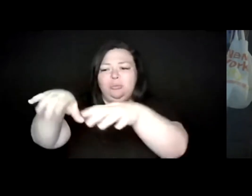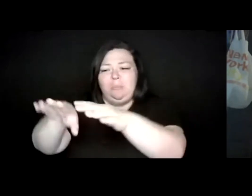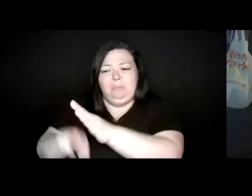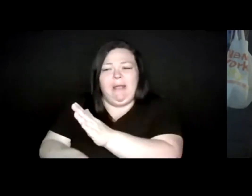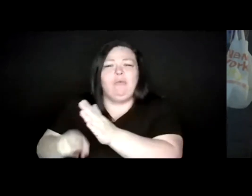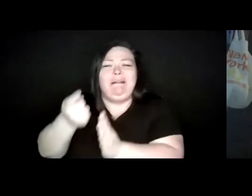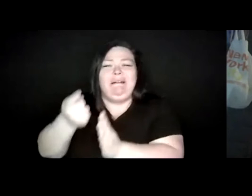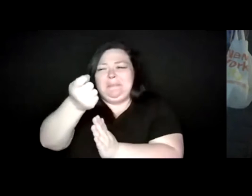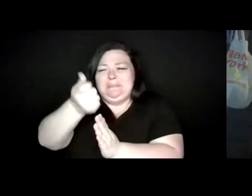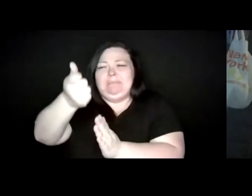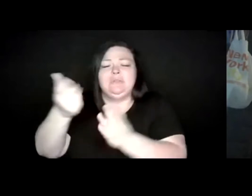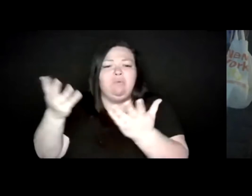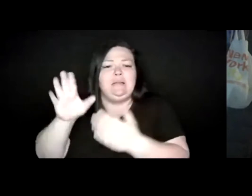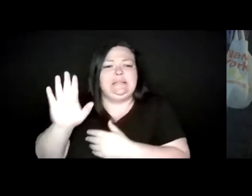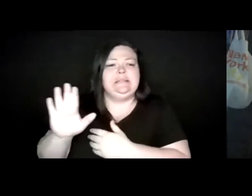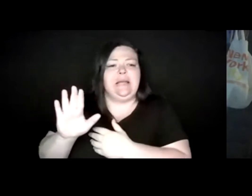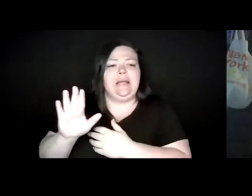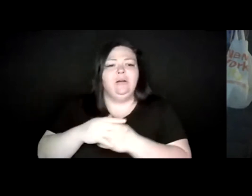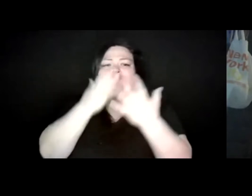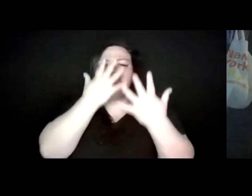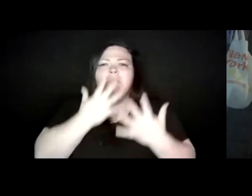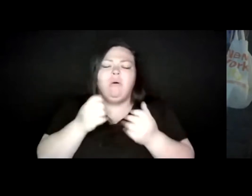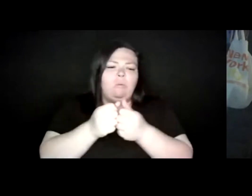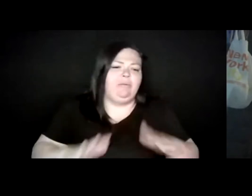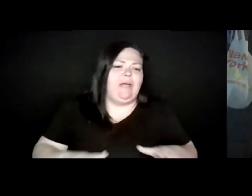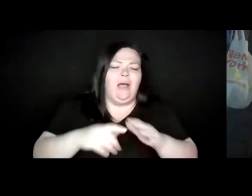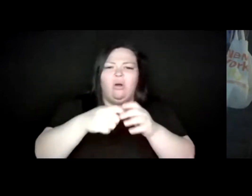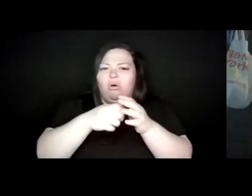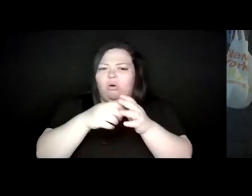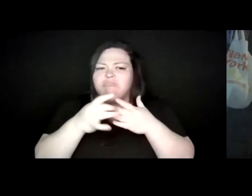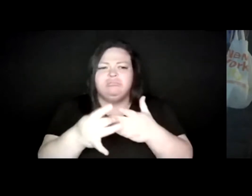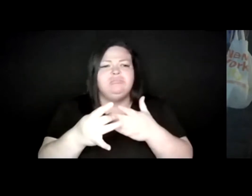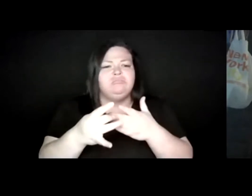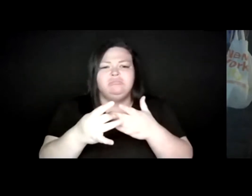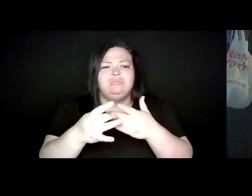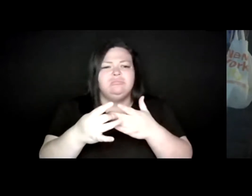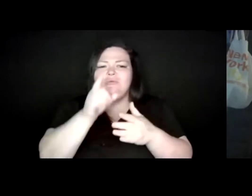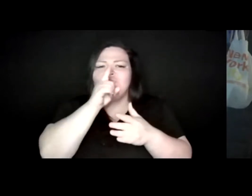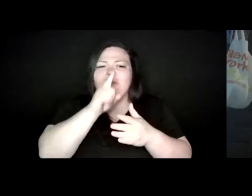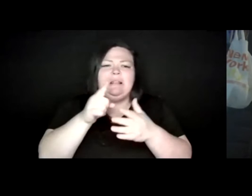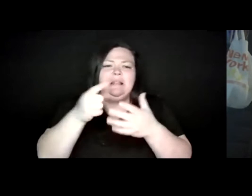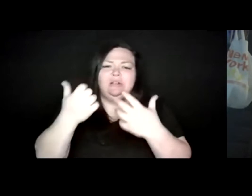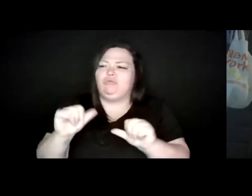mourn without directive or fee,/ nestle stray bone into dirt,/ orchestrating a funeral of their own making while/